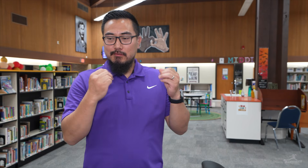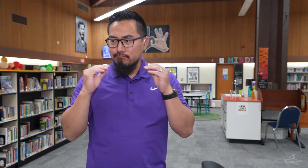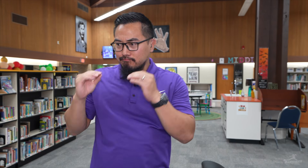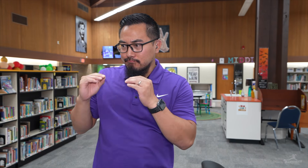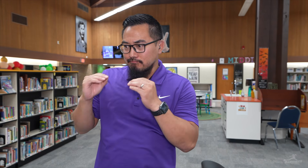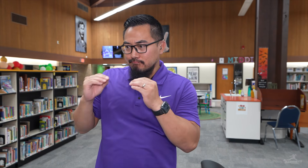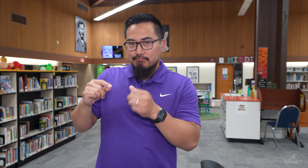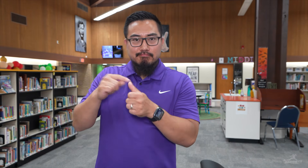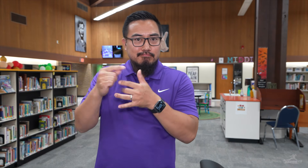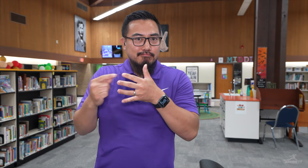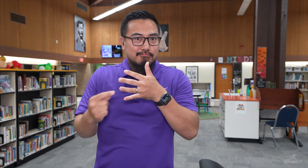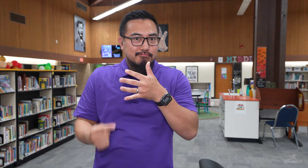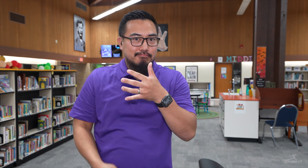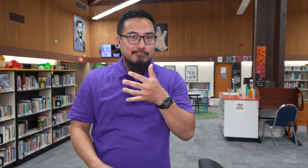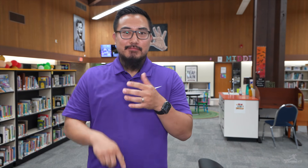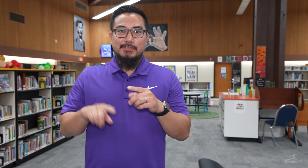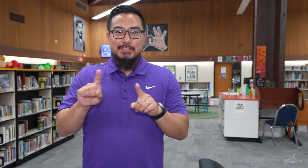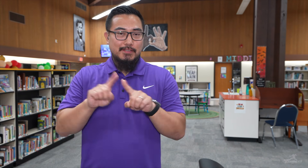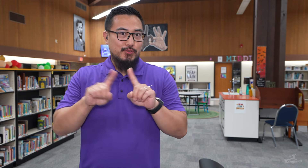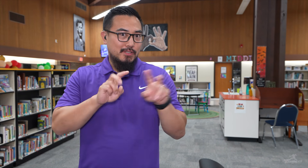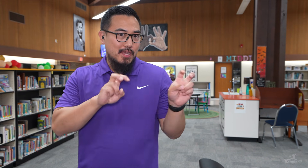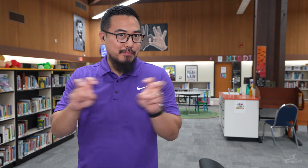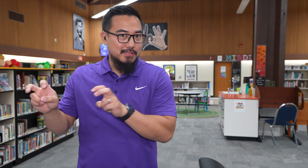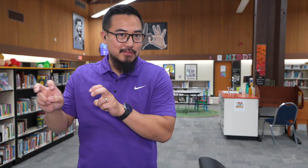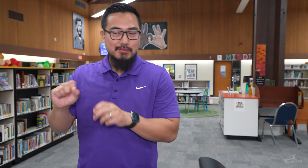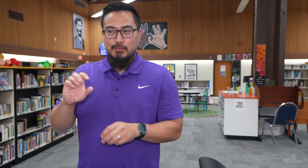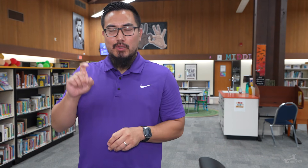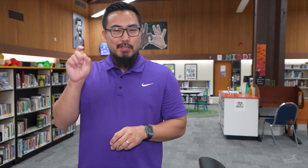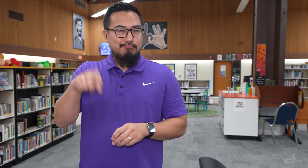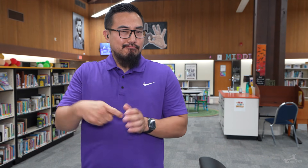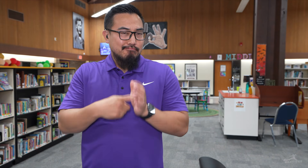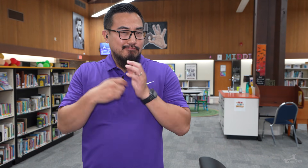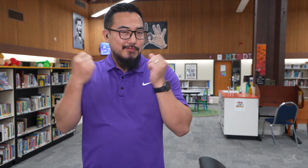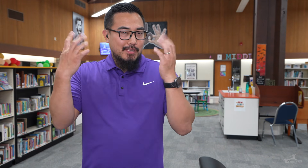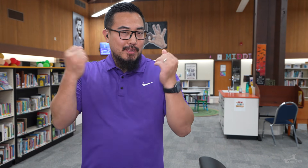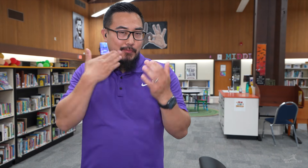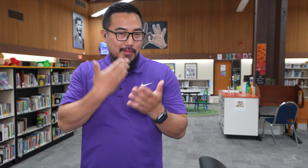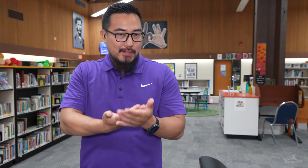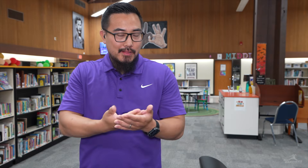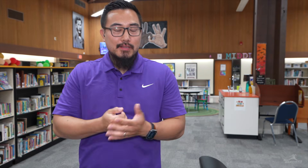There are so many topics to cover, and it’s important they are taught in full access to ASL.